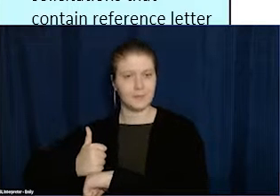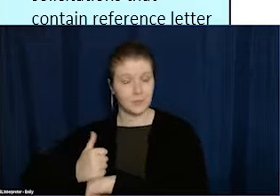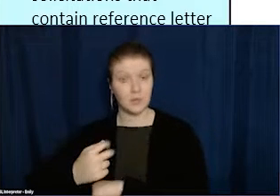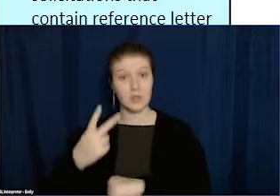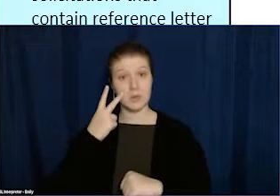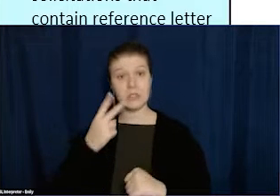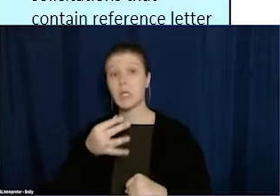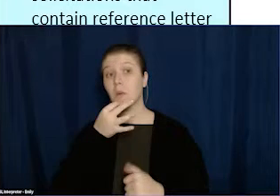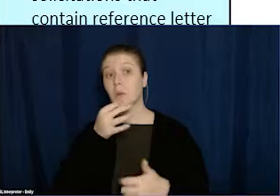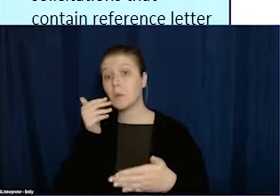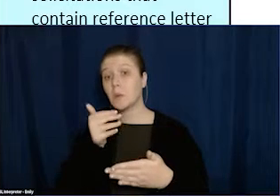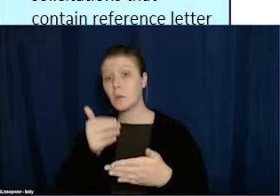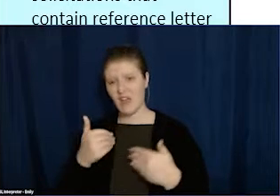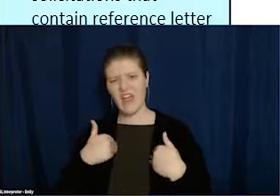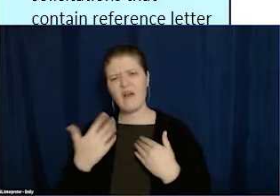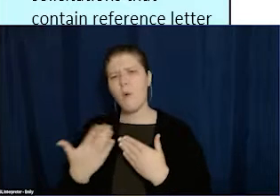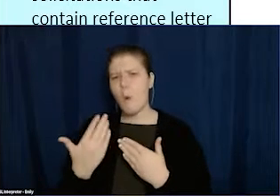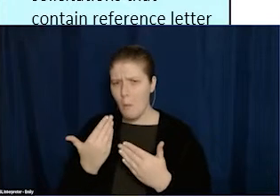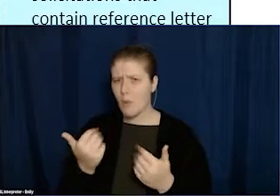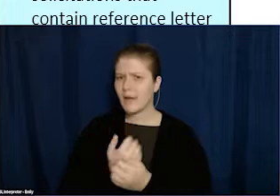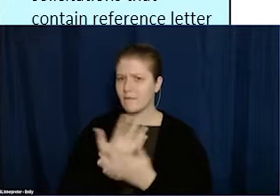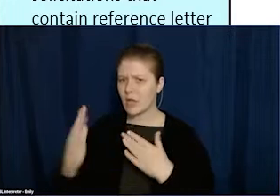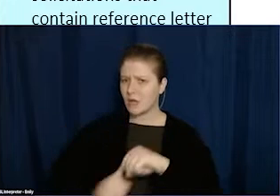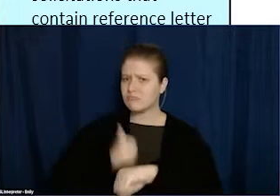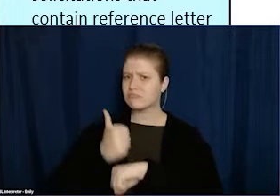We have almost everything implemented that we need to in order to turn off FastLane.